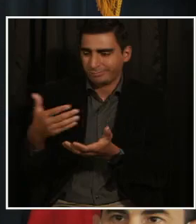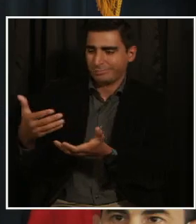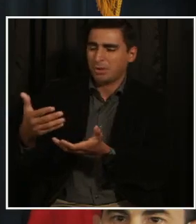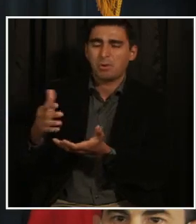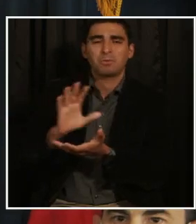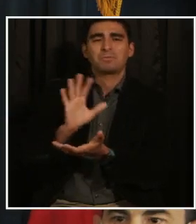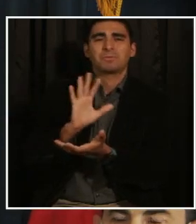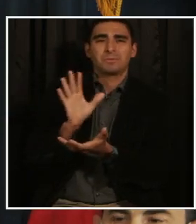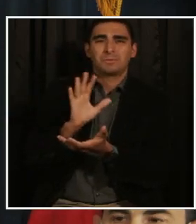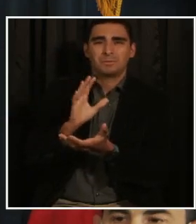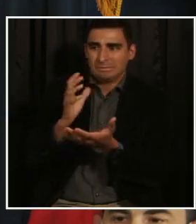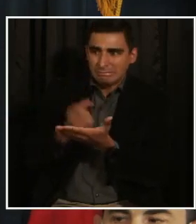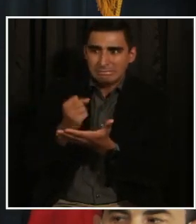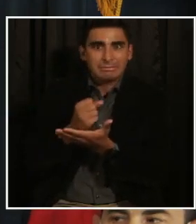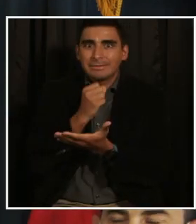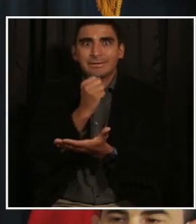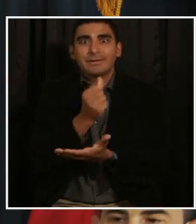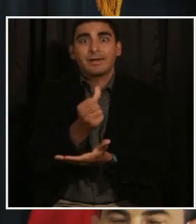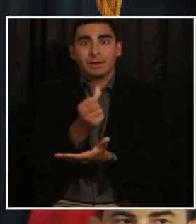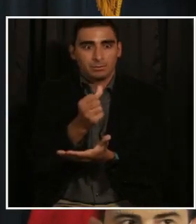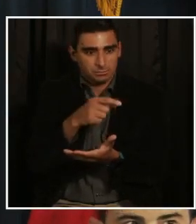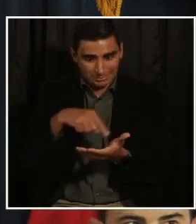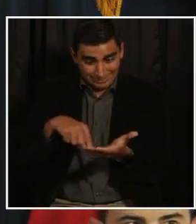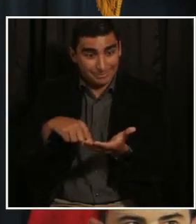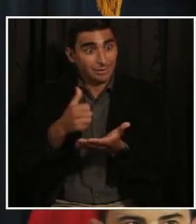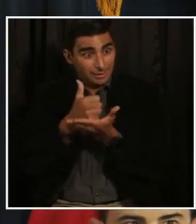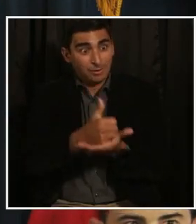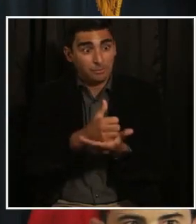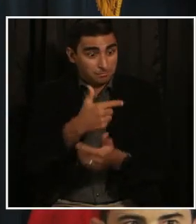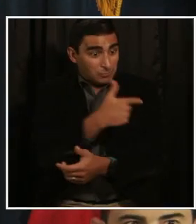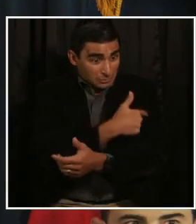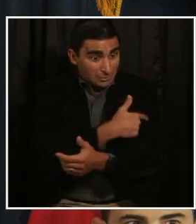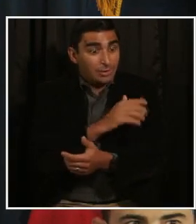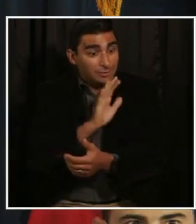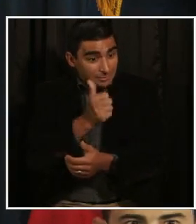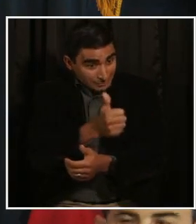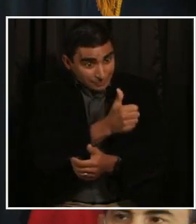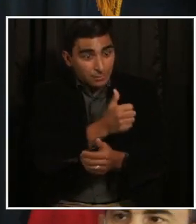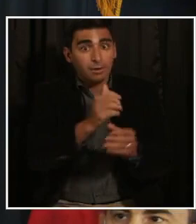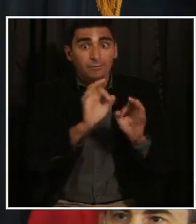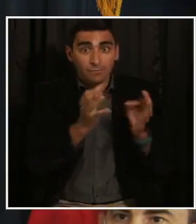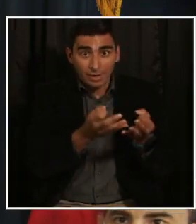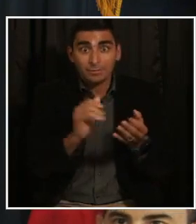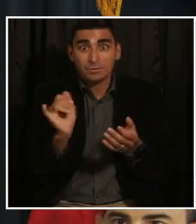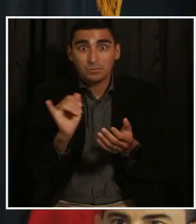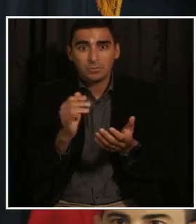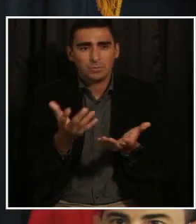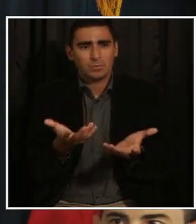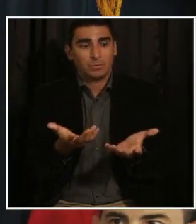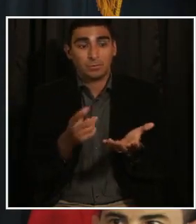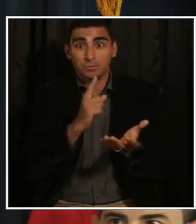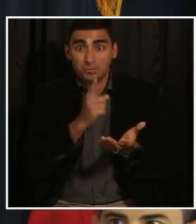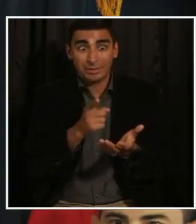this opportunity to protect themselves and their families we're seeing needless hospitalizations